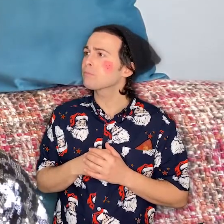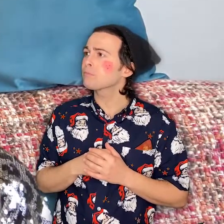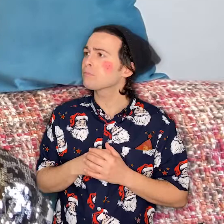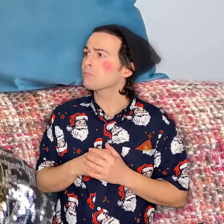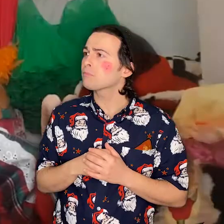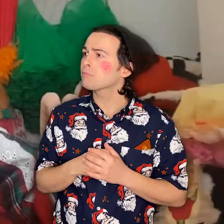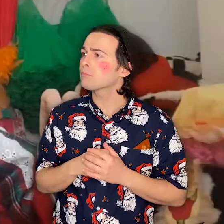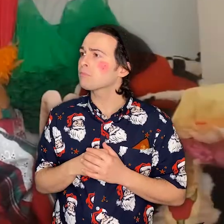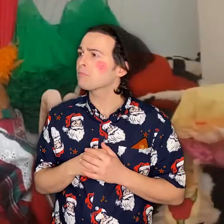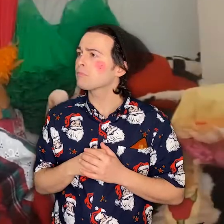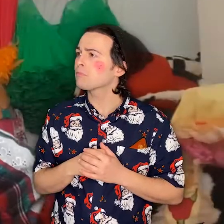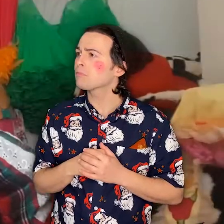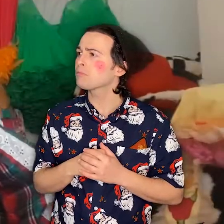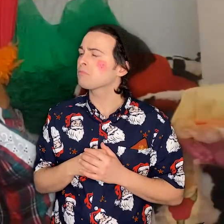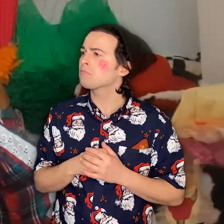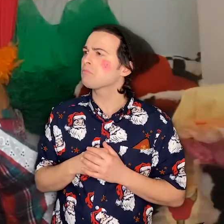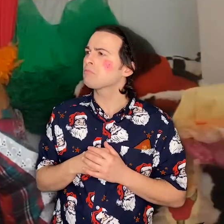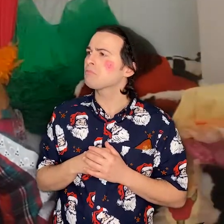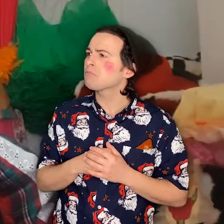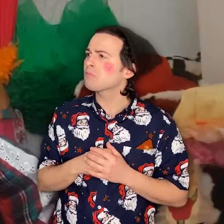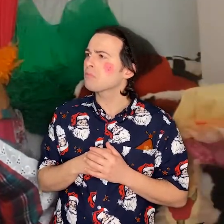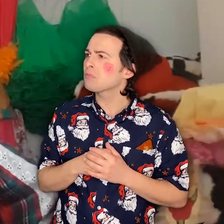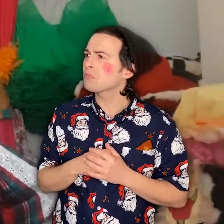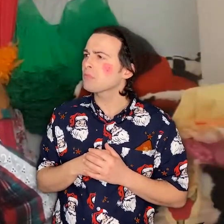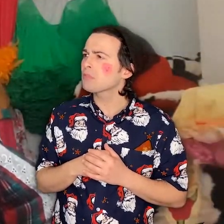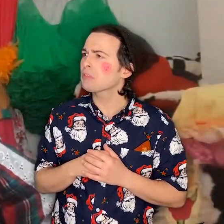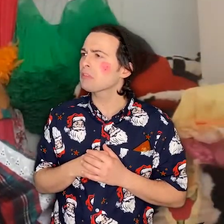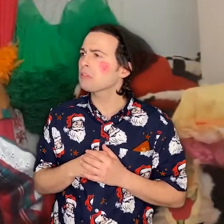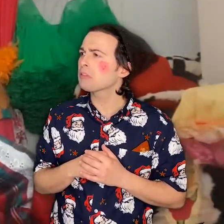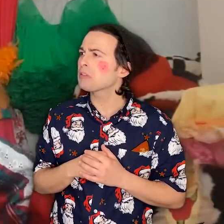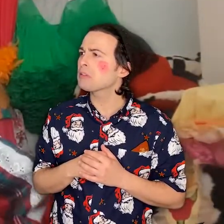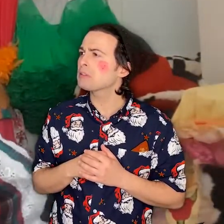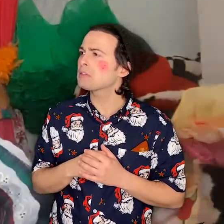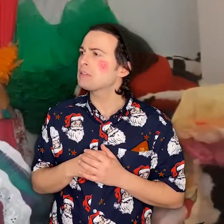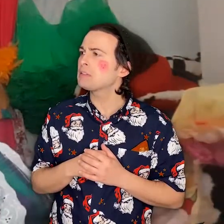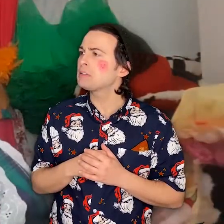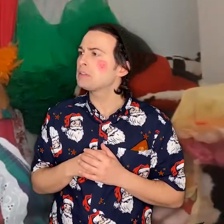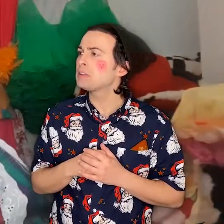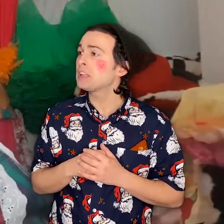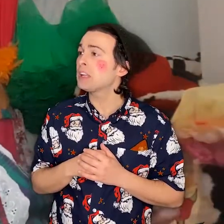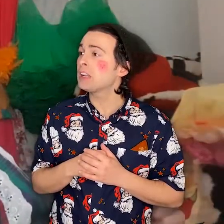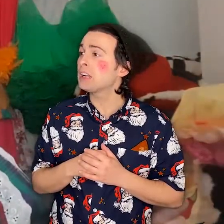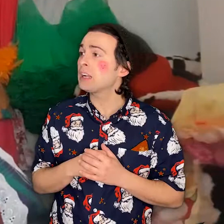Helen – Well you could see my roots fae the moon and she looked like she had just